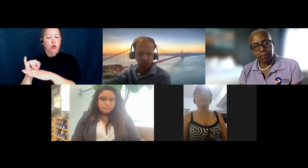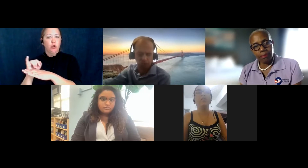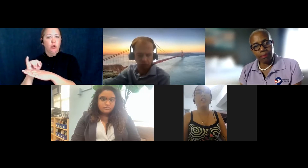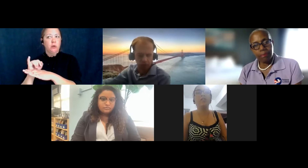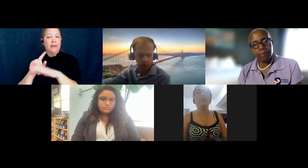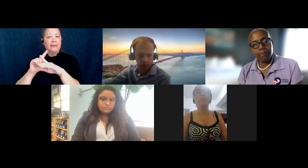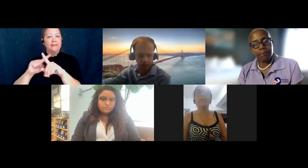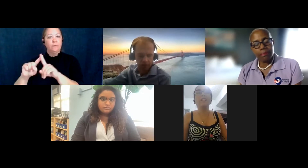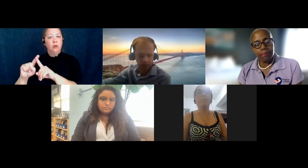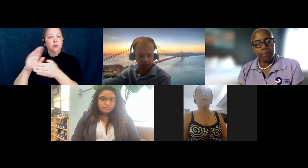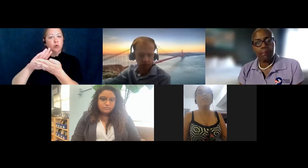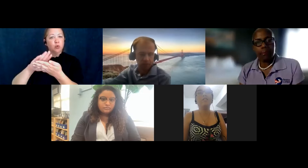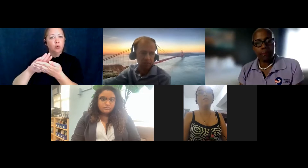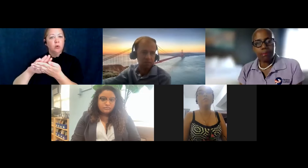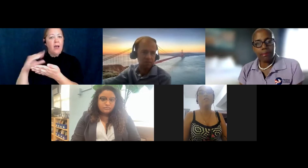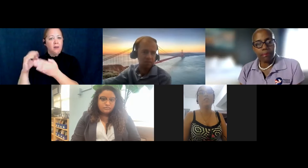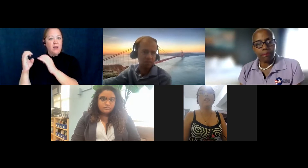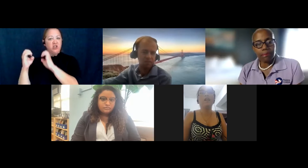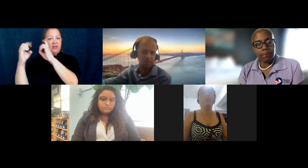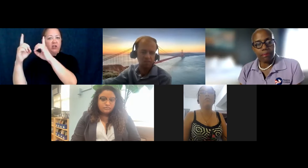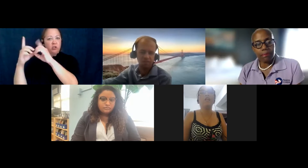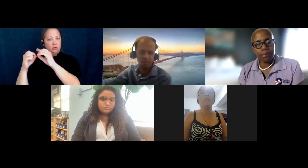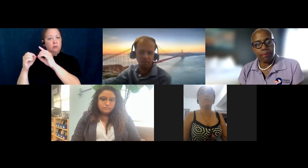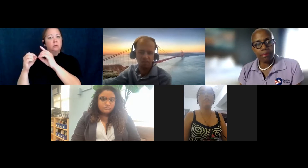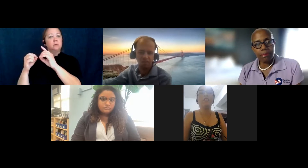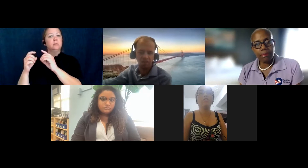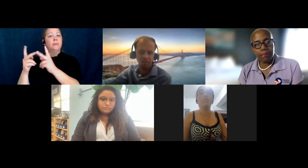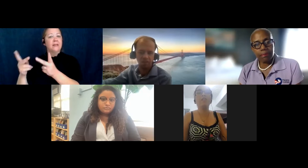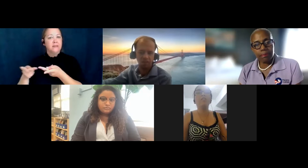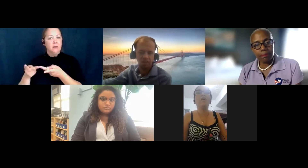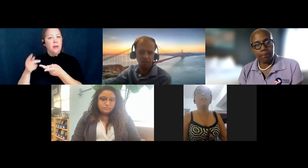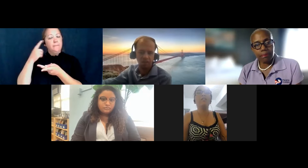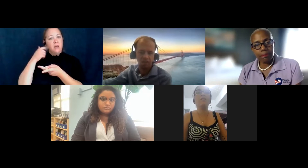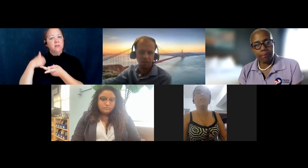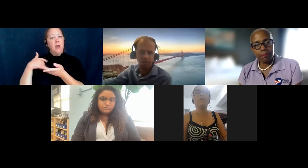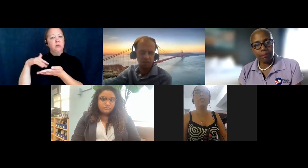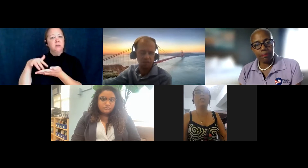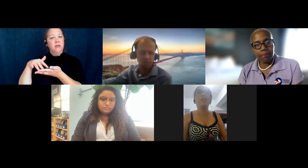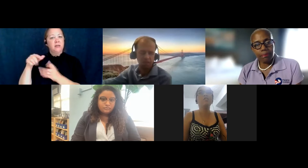education related places because I was studying special education and early childhood education.